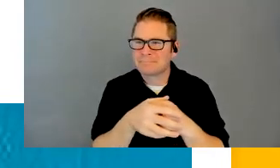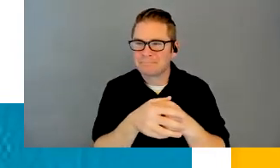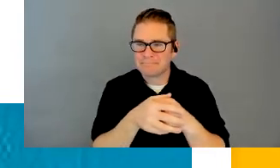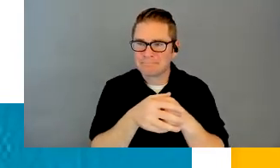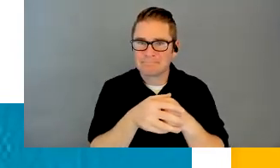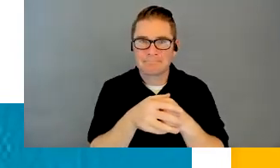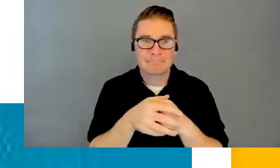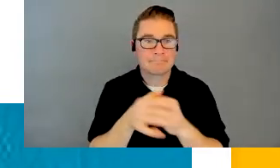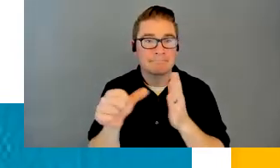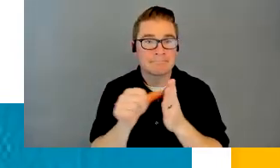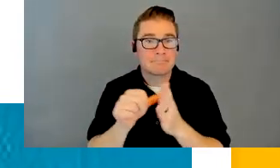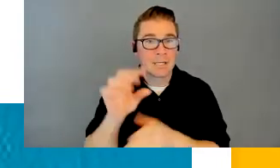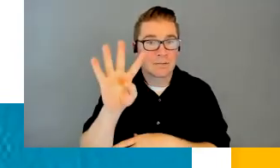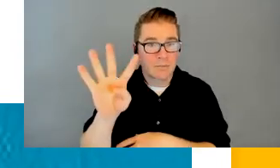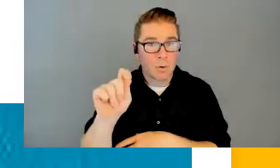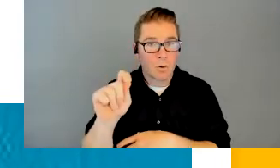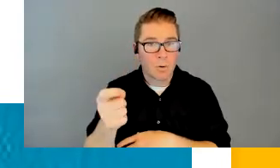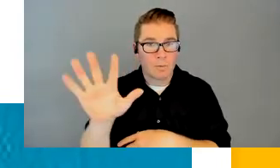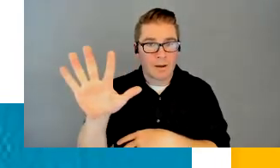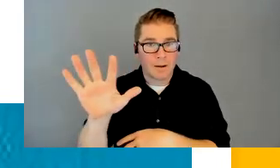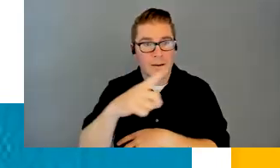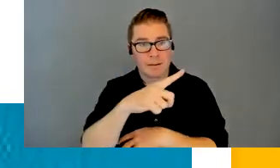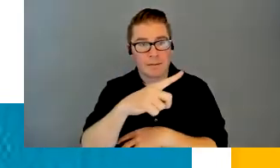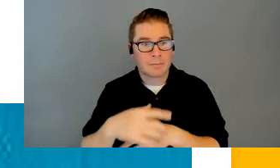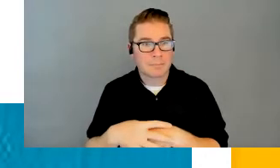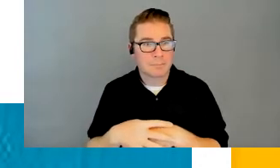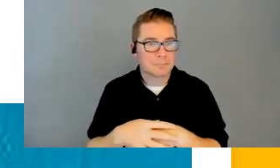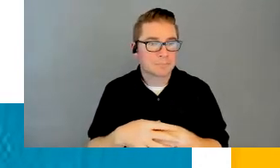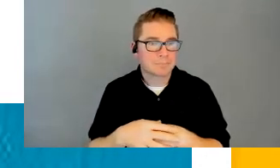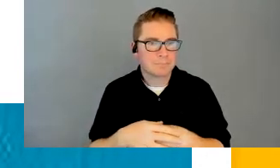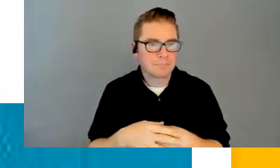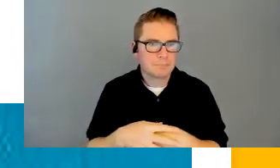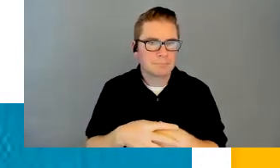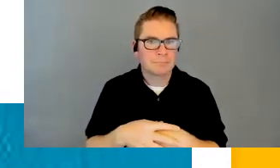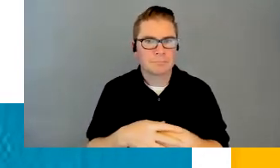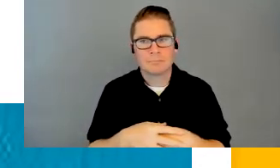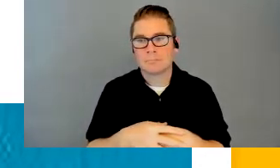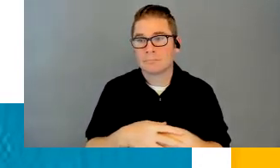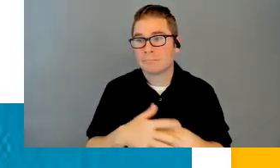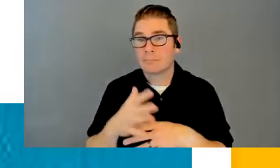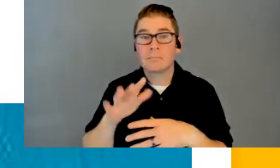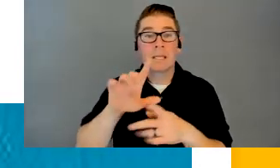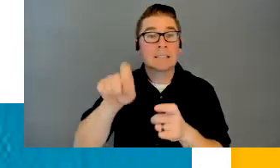Page four and five are the opportunity to share ideas, some specific ideas of things